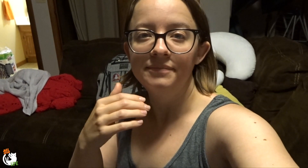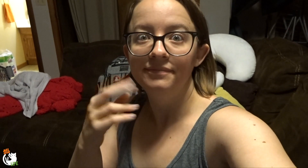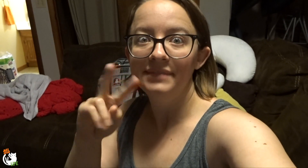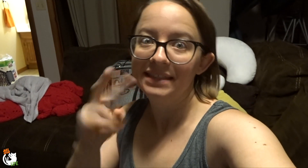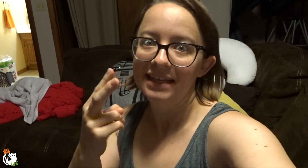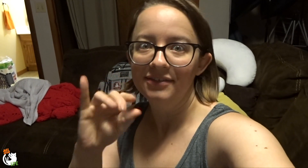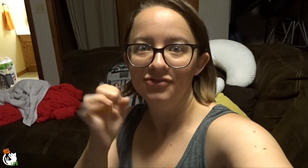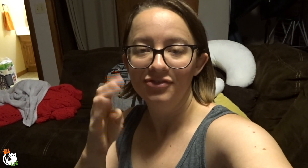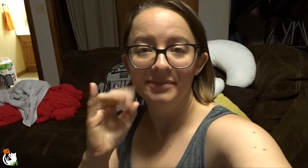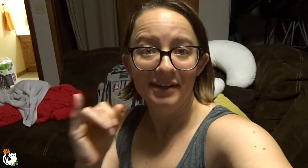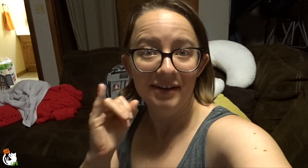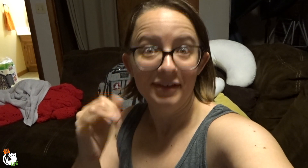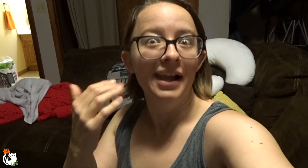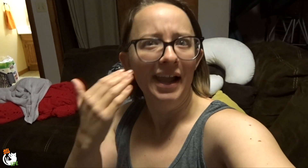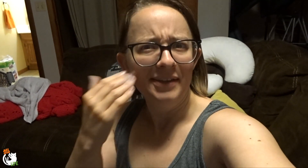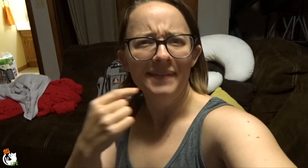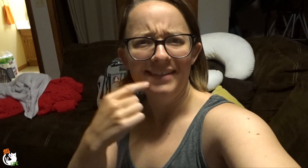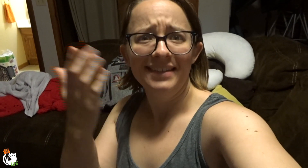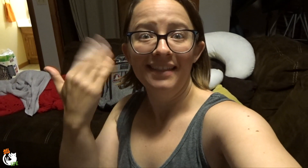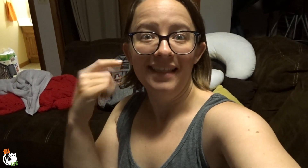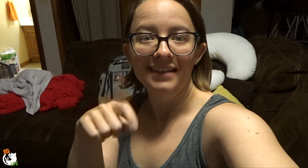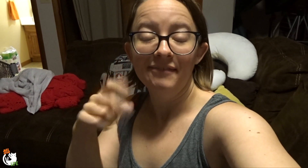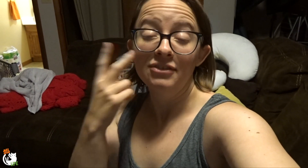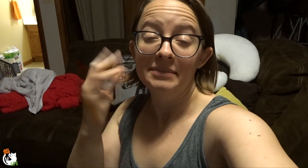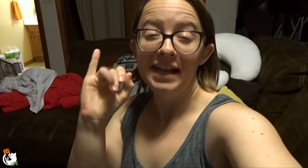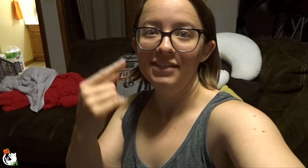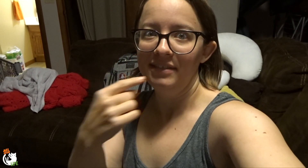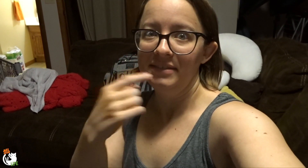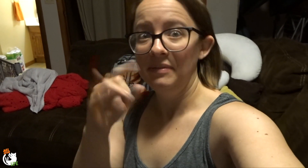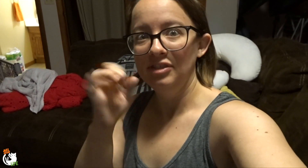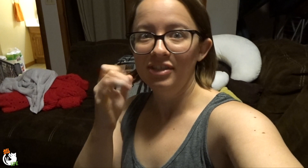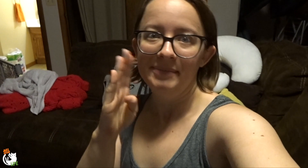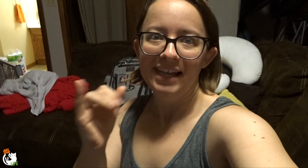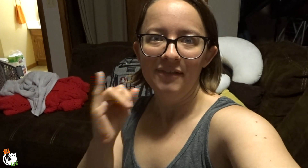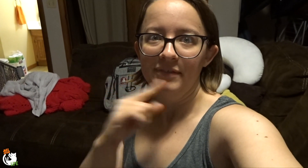Then I have my second interview. I know I said before, like if you saw my Instagram,